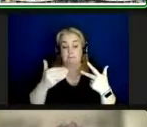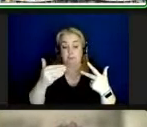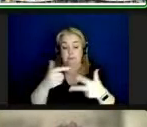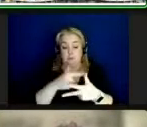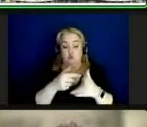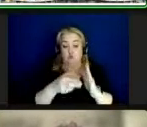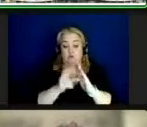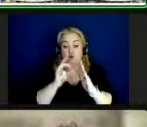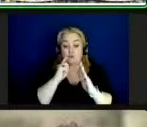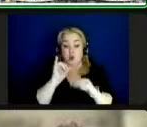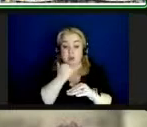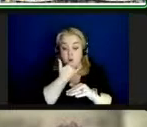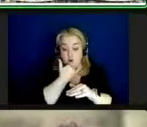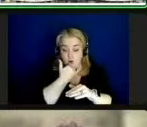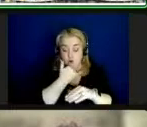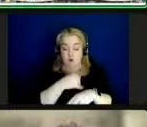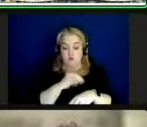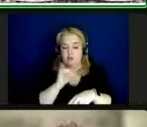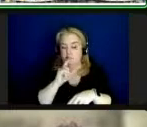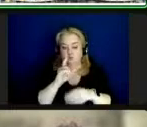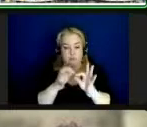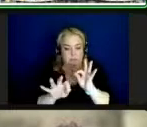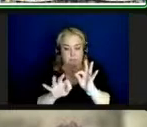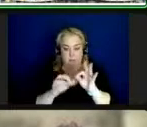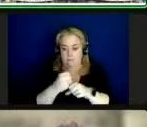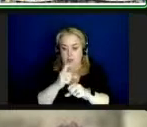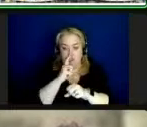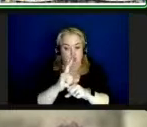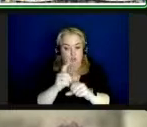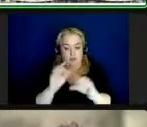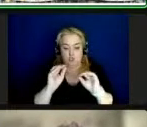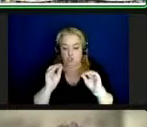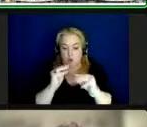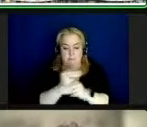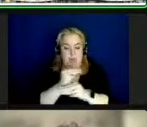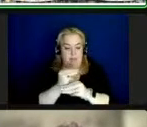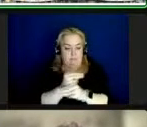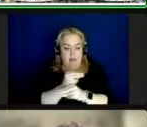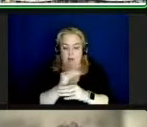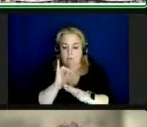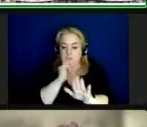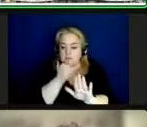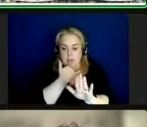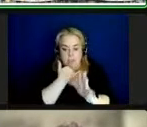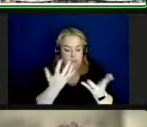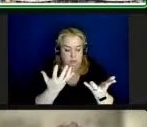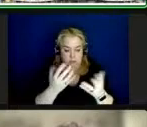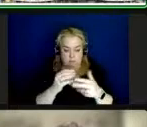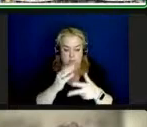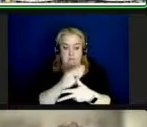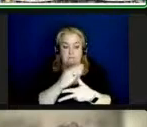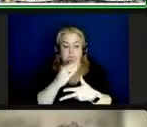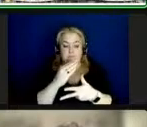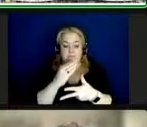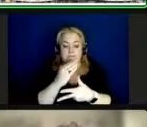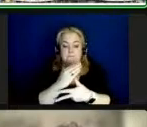I'M JUST MAKING THIS CLEAR FOR EVERYBODY. WE HAVE A THREE STEP